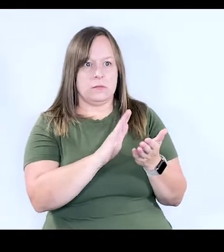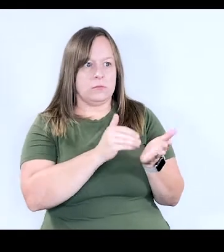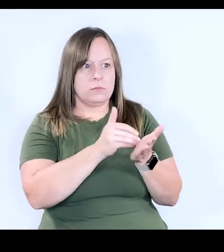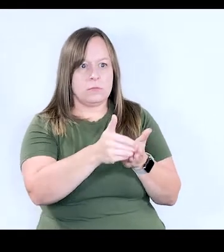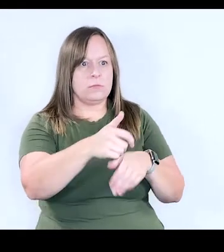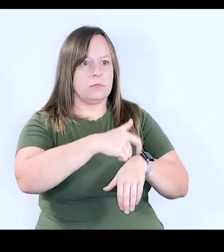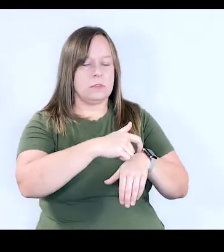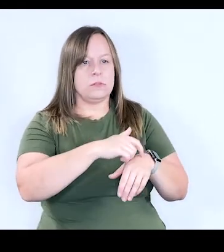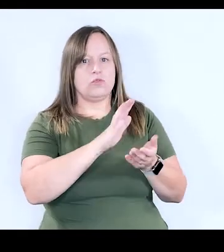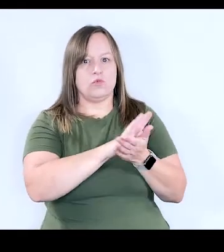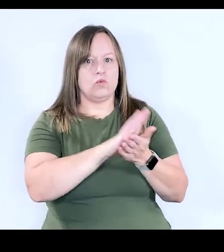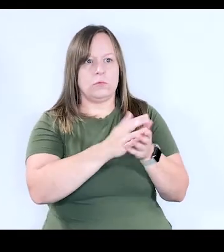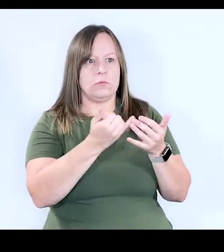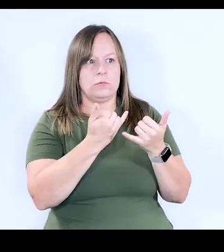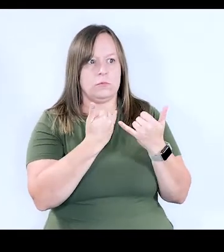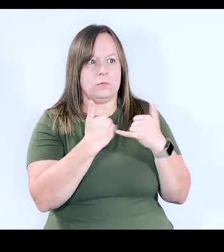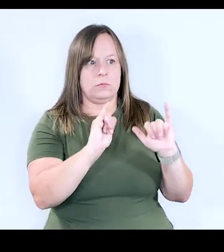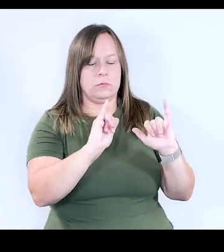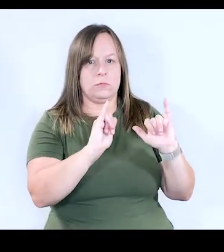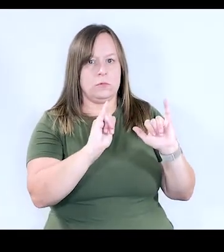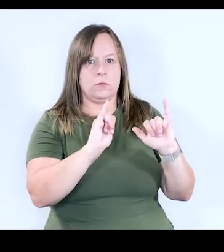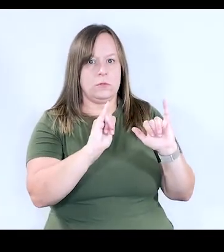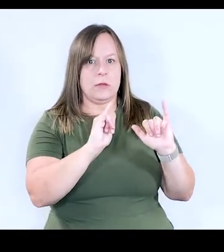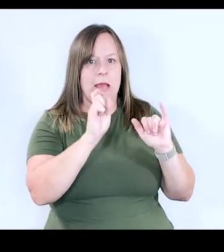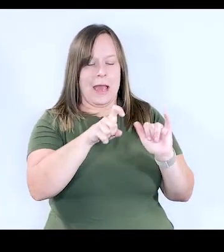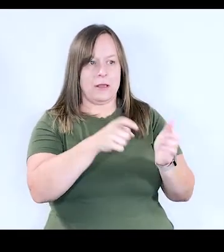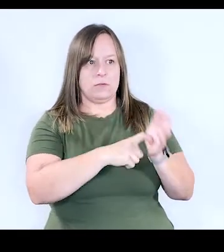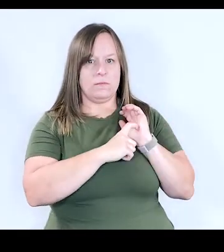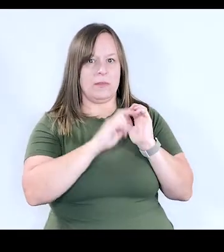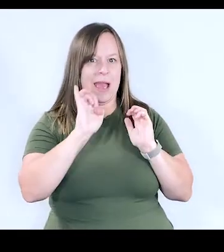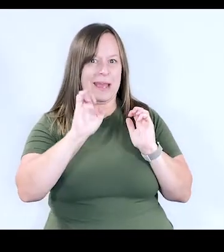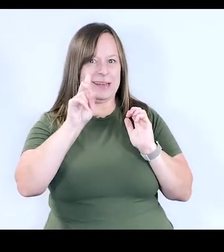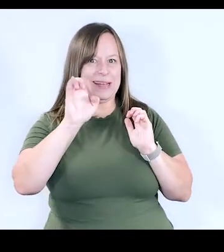The district still has to comply with the federal law, the IDA,